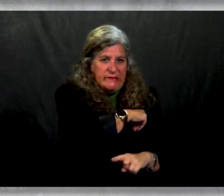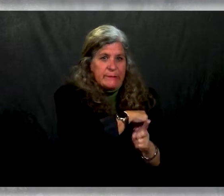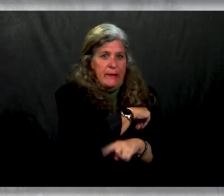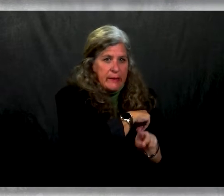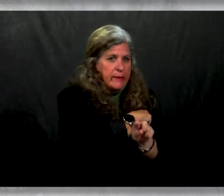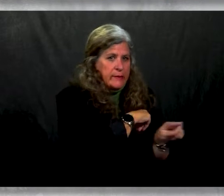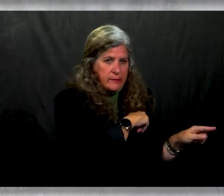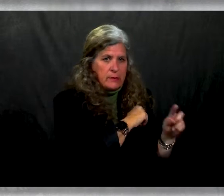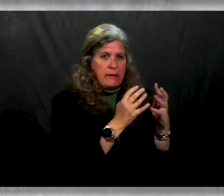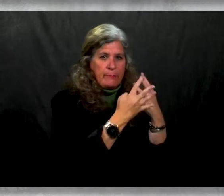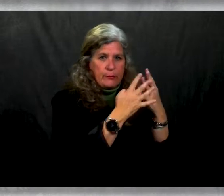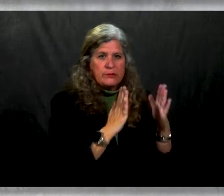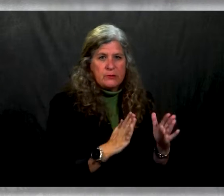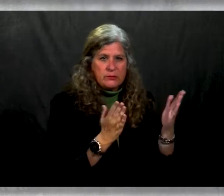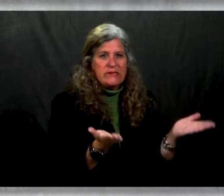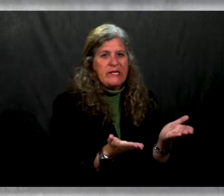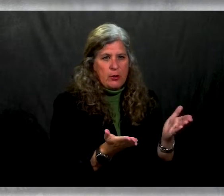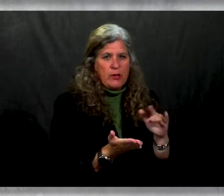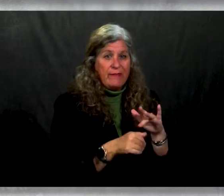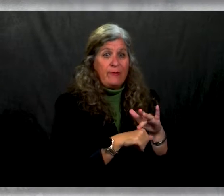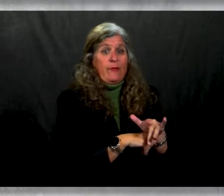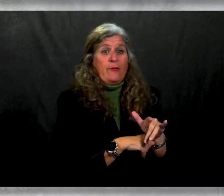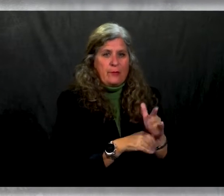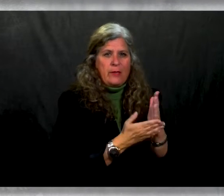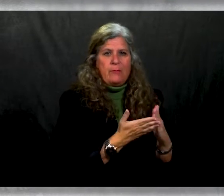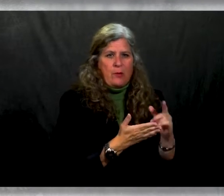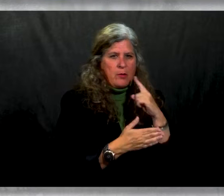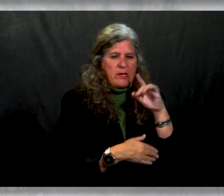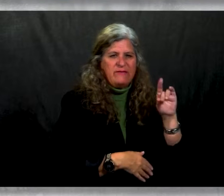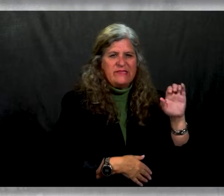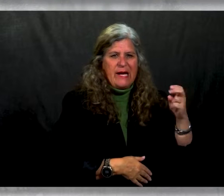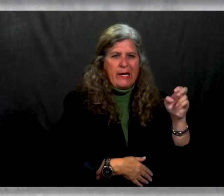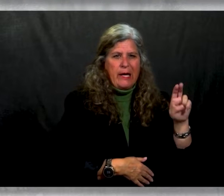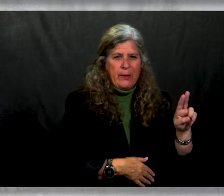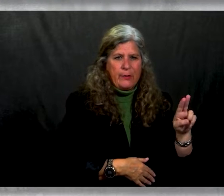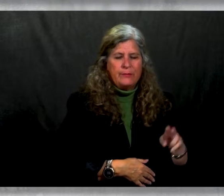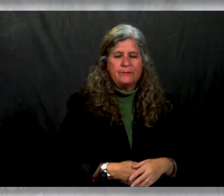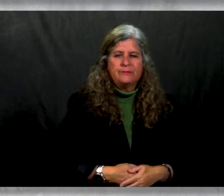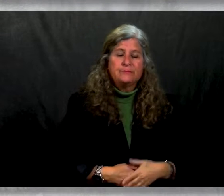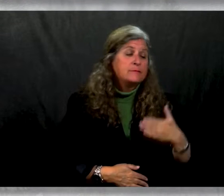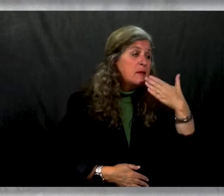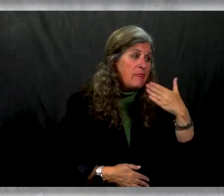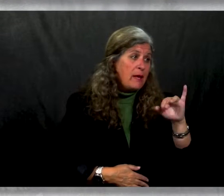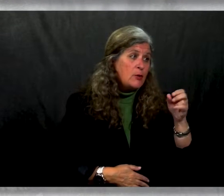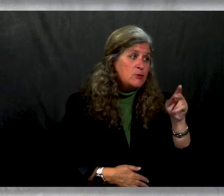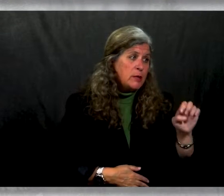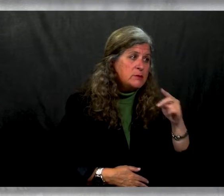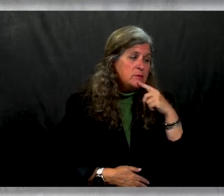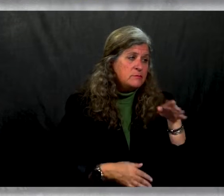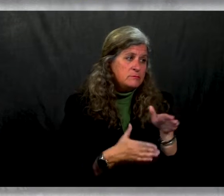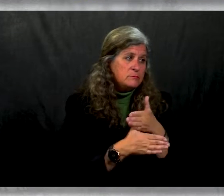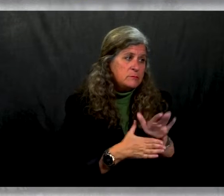prisoners here in this early phase of the Dachau concentration camp. Thank you Jason for sharing your insights on Dachau.